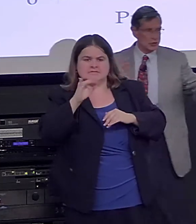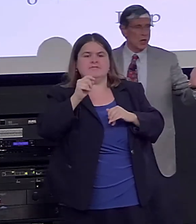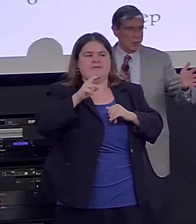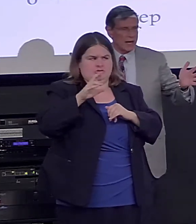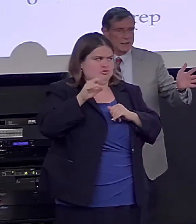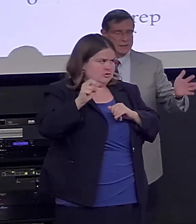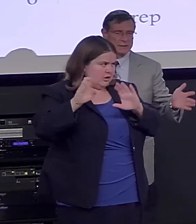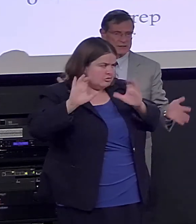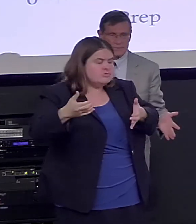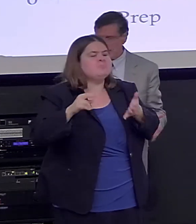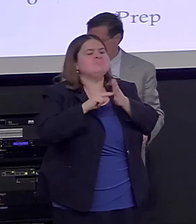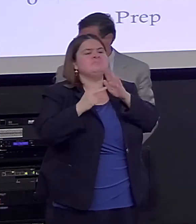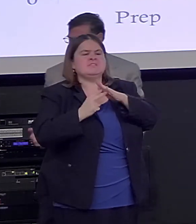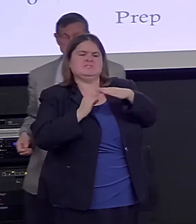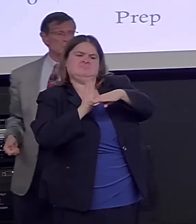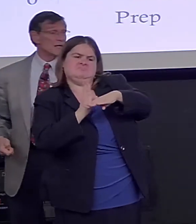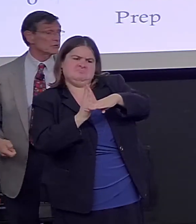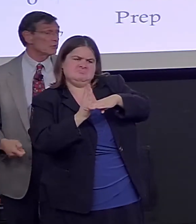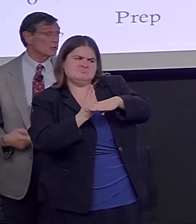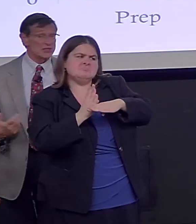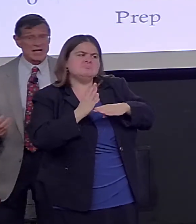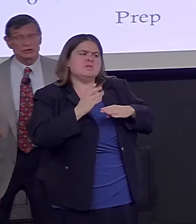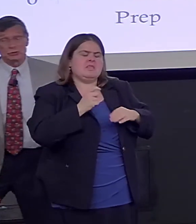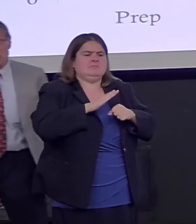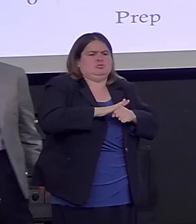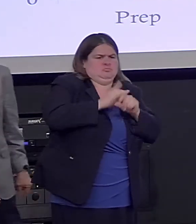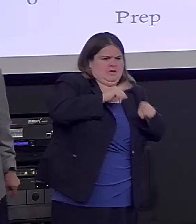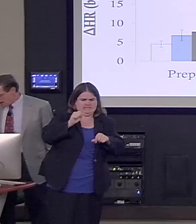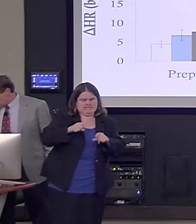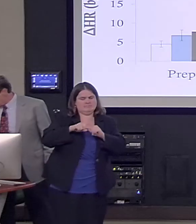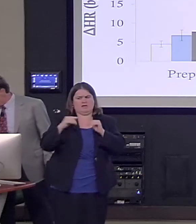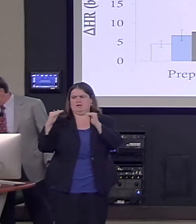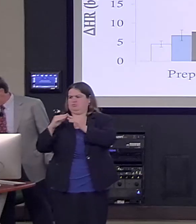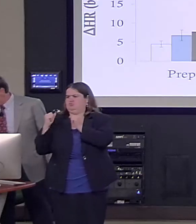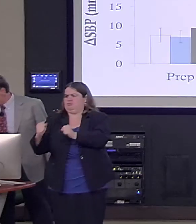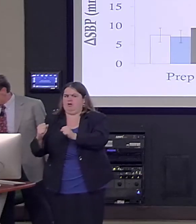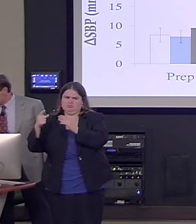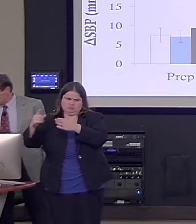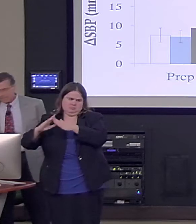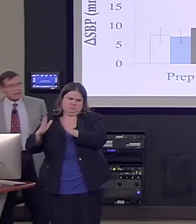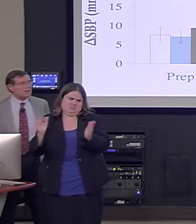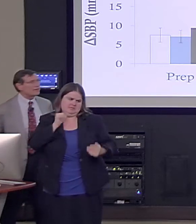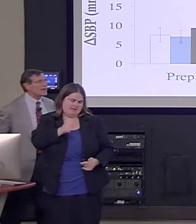You're showing something of a stress response, although it's not as strong as the community controlled.